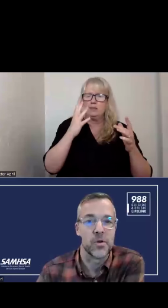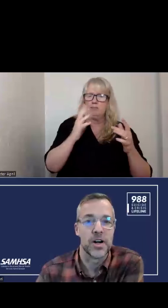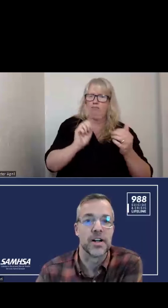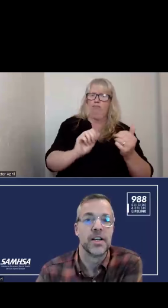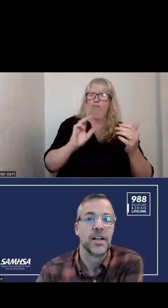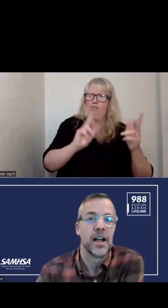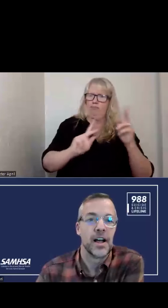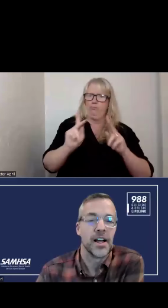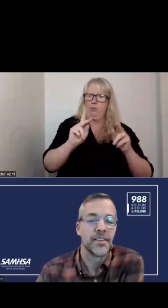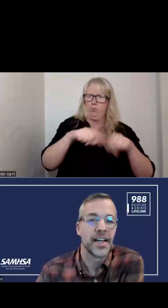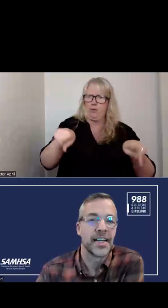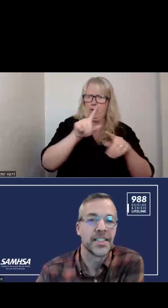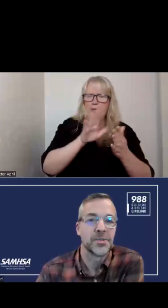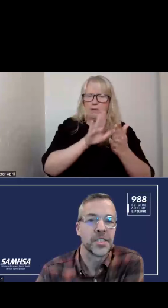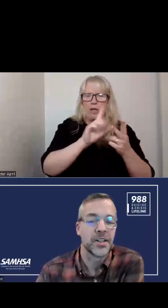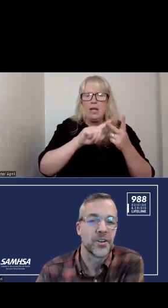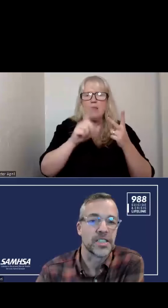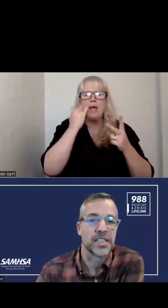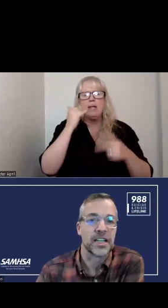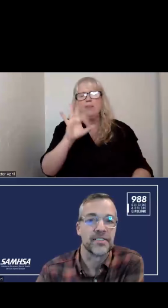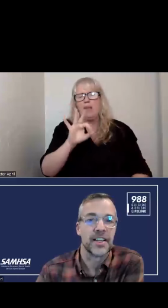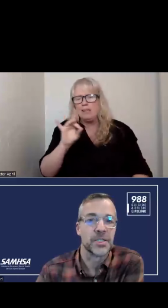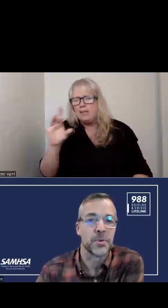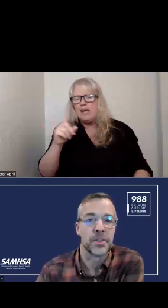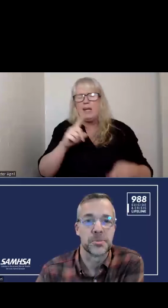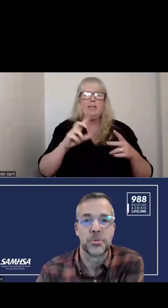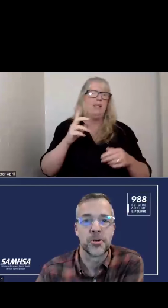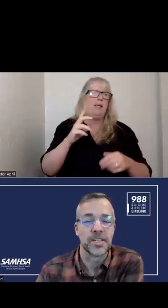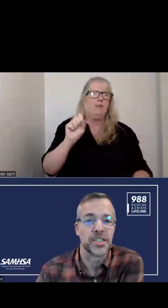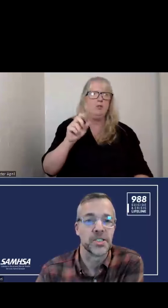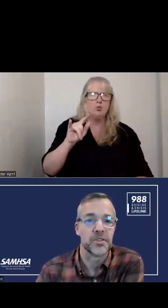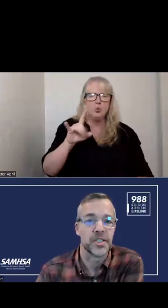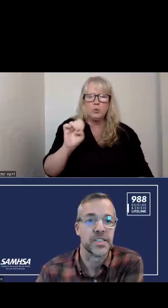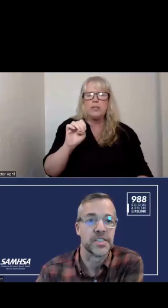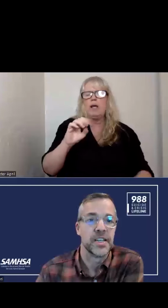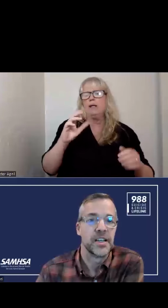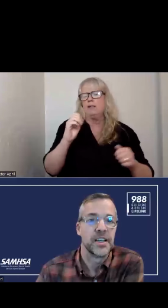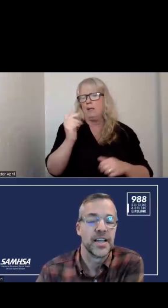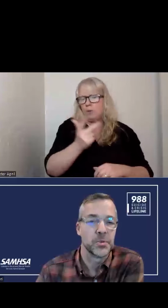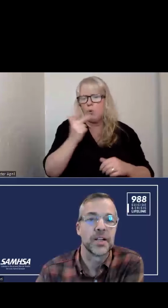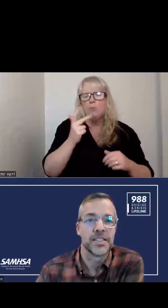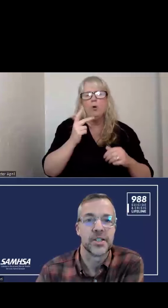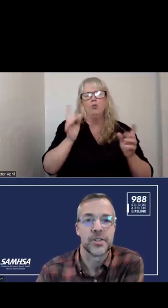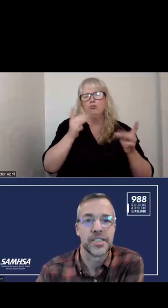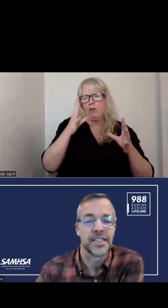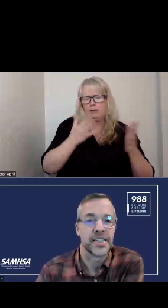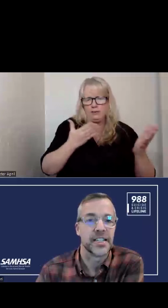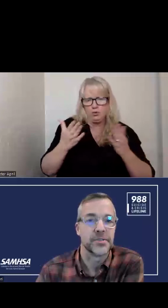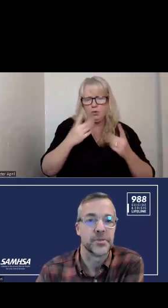FOR THE 988 CRISIS LINE AND MOBILE SERVICES AND SET ASIDE THROUGH